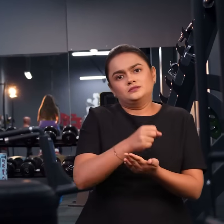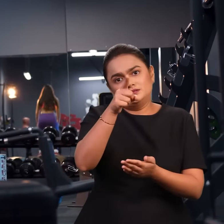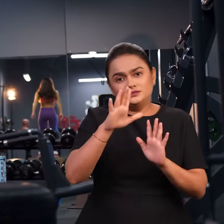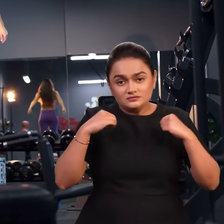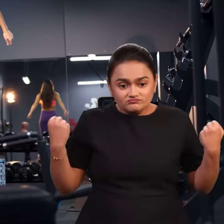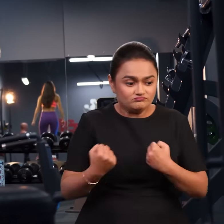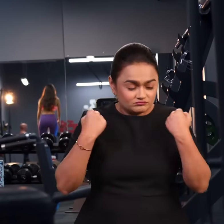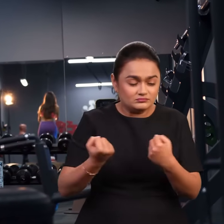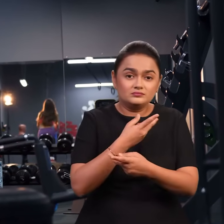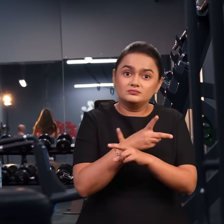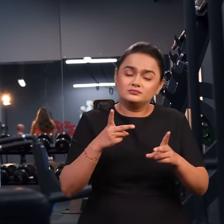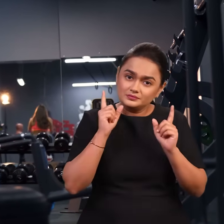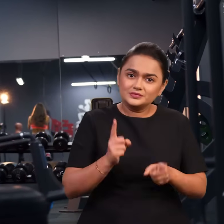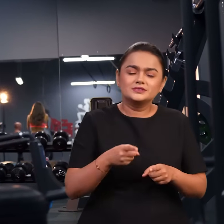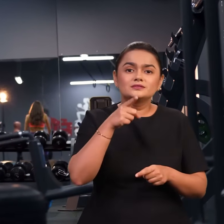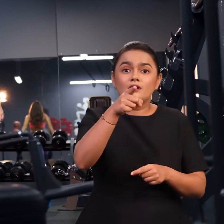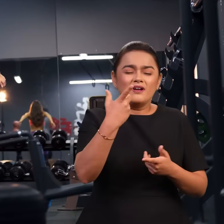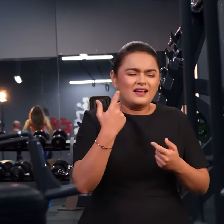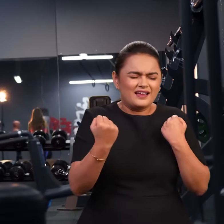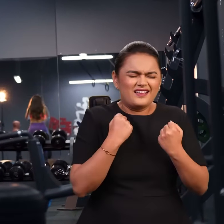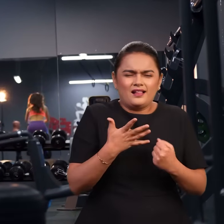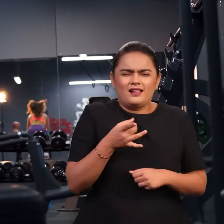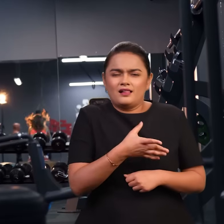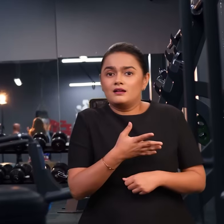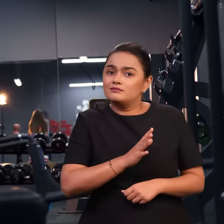Exercise is a must. There is no escaping this.